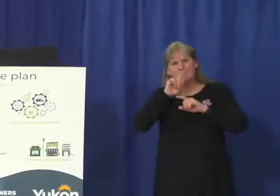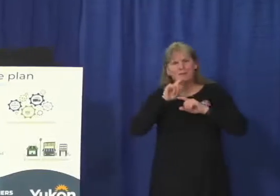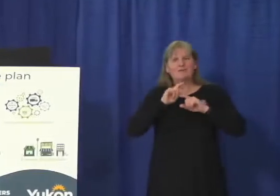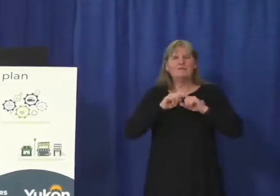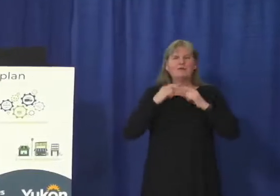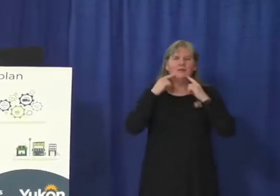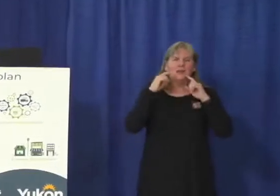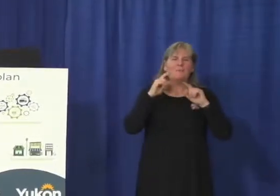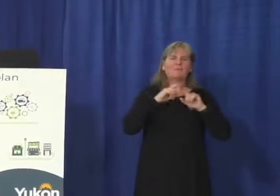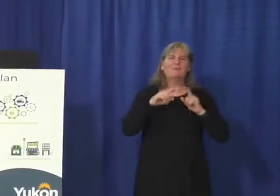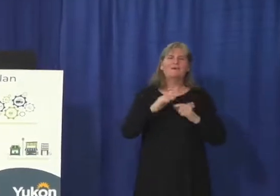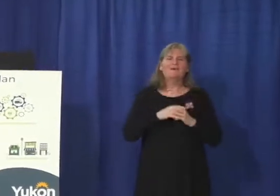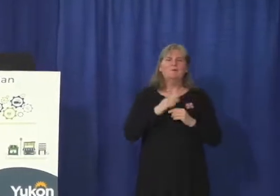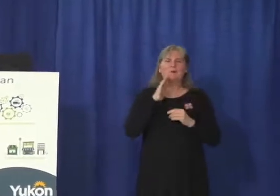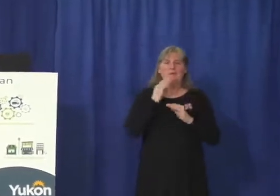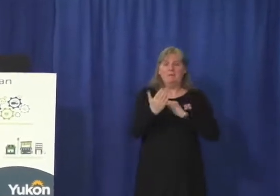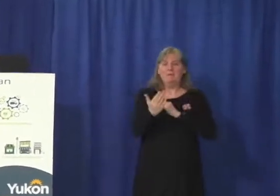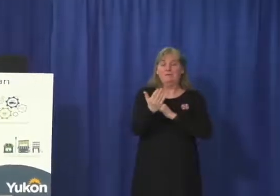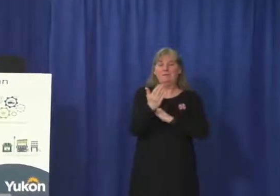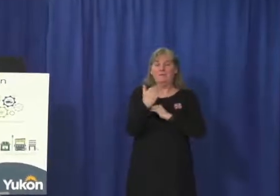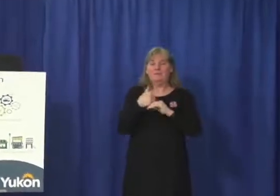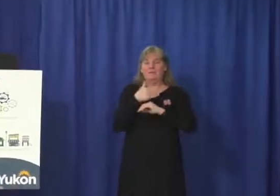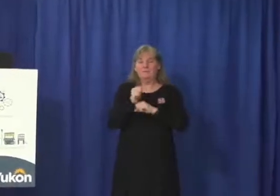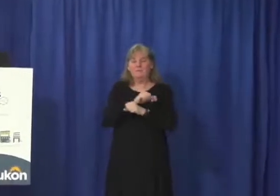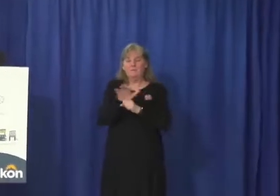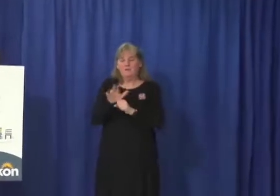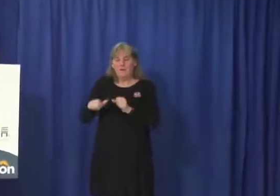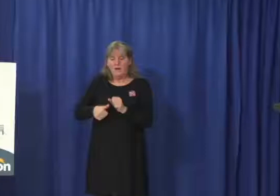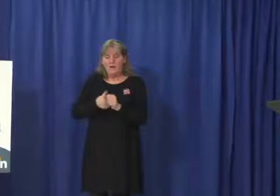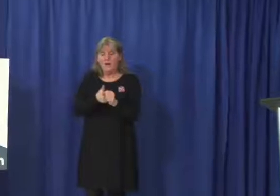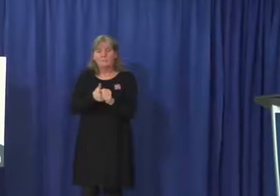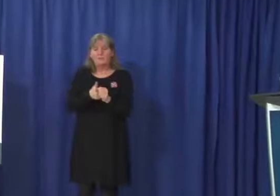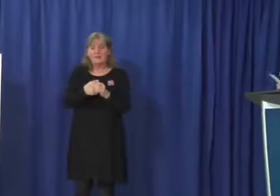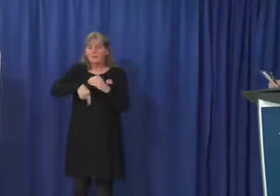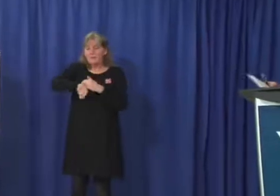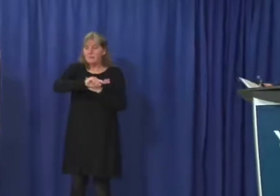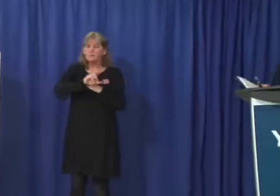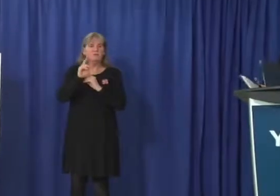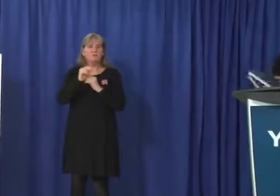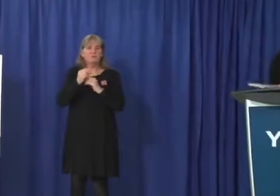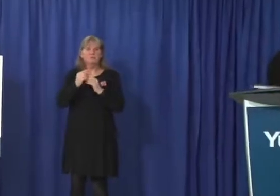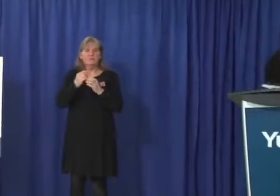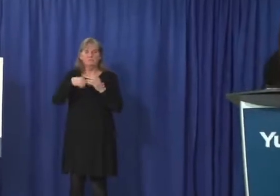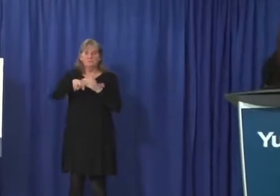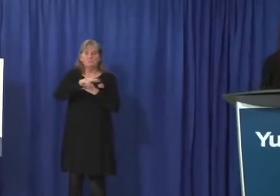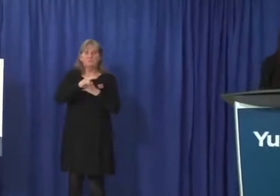next Covid-19 update will not be next week it'll be the following week. Stay tuned for that. Thank you very much.